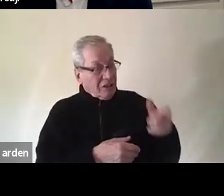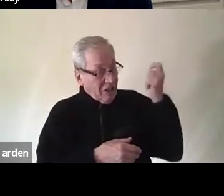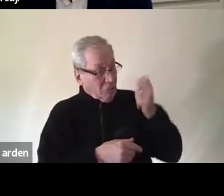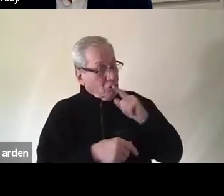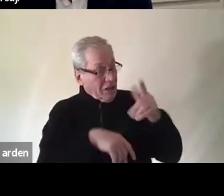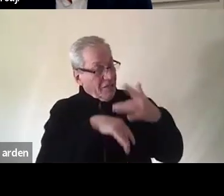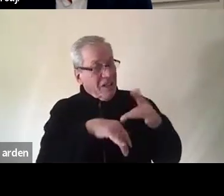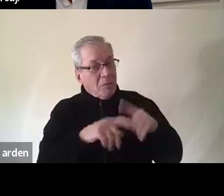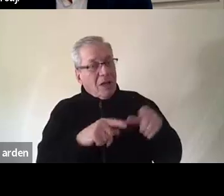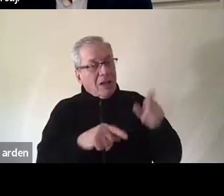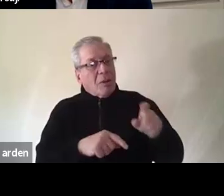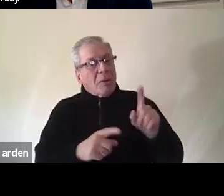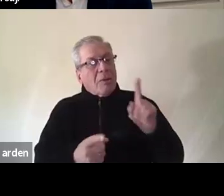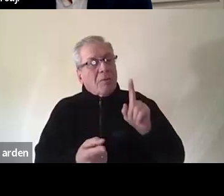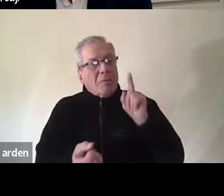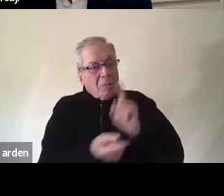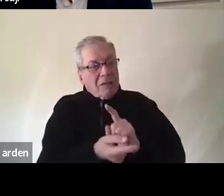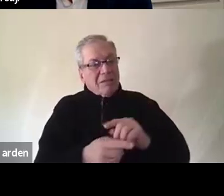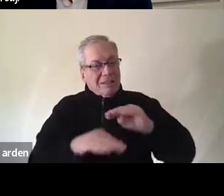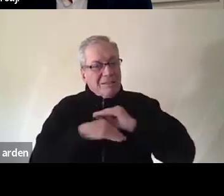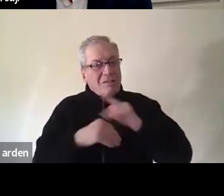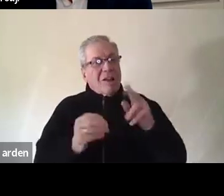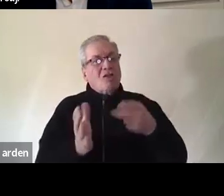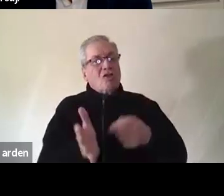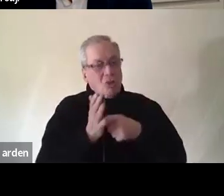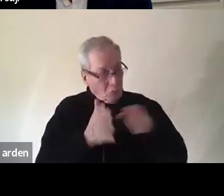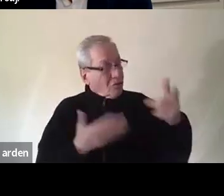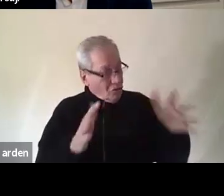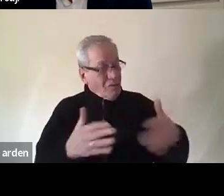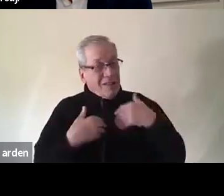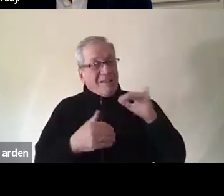and you already meet the requirements and so congratulations, you already got it.